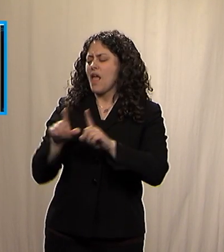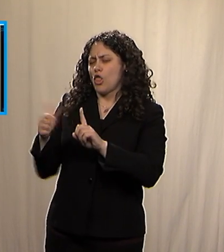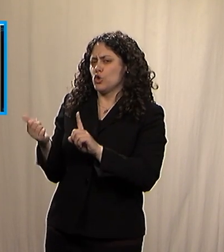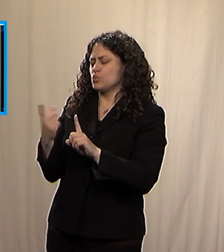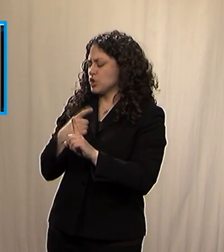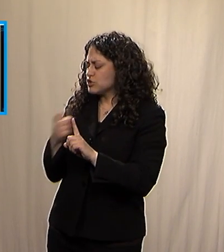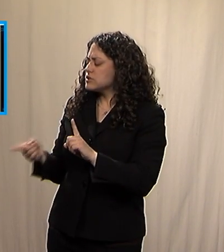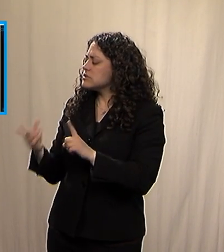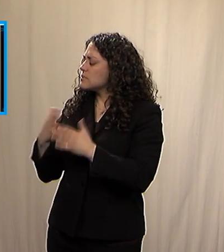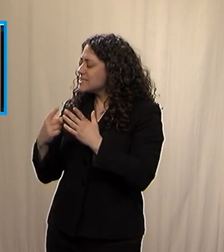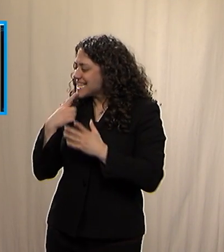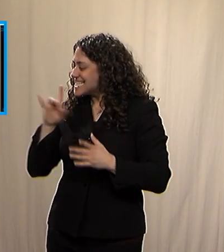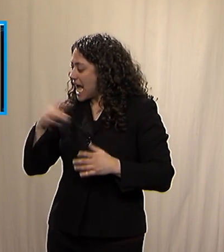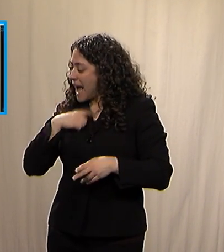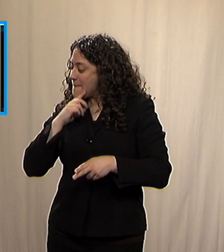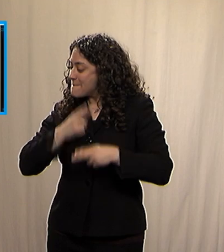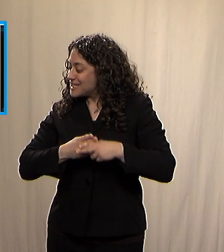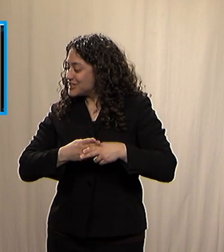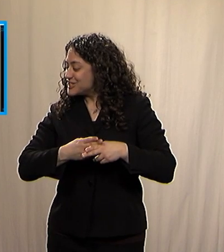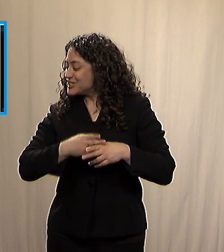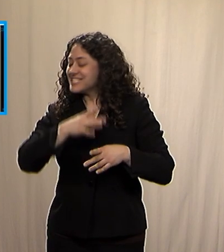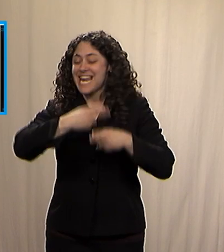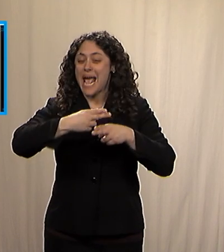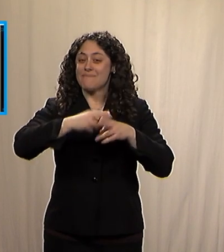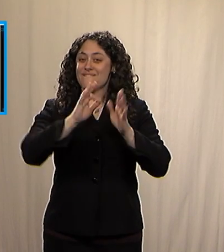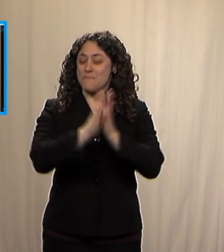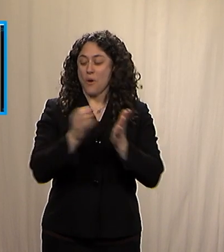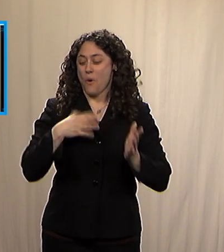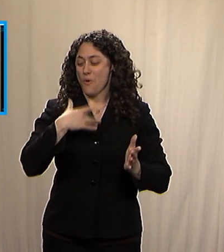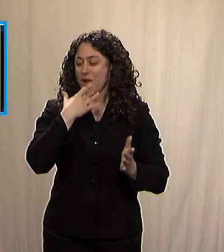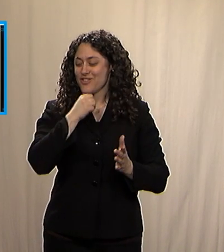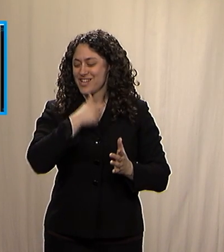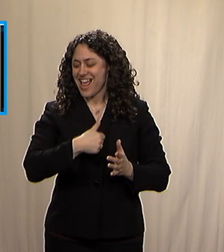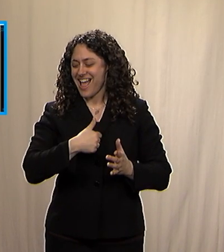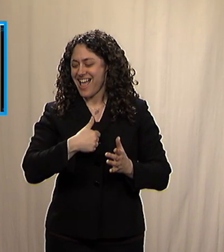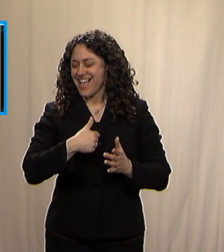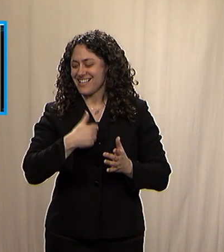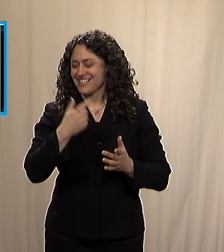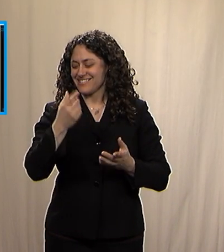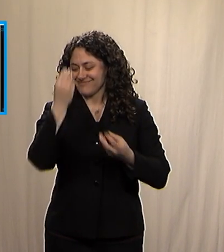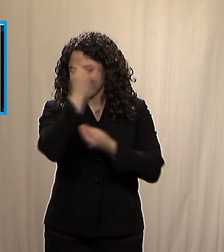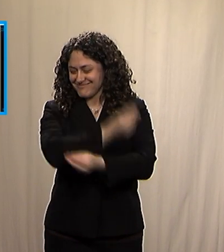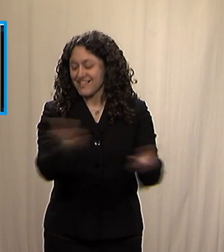the name of the book, or would you rather not say?